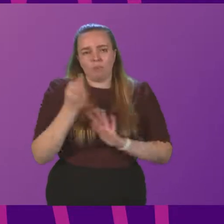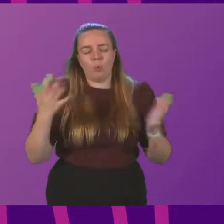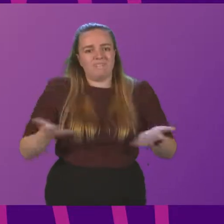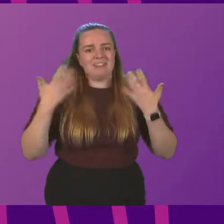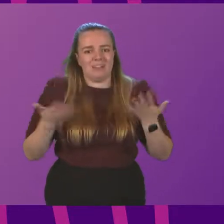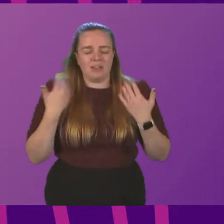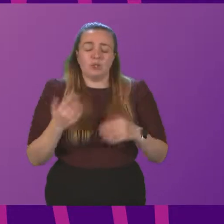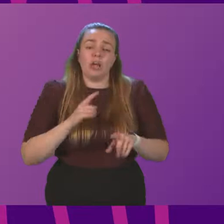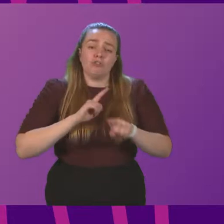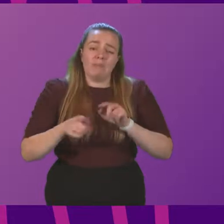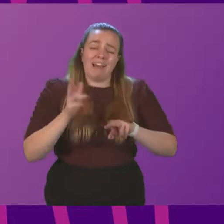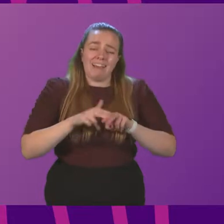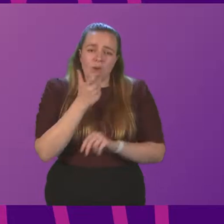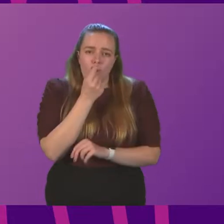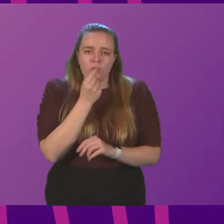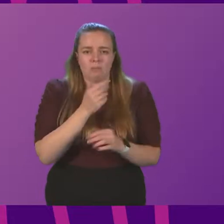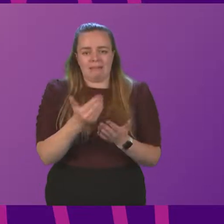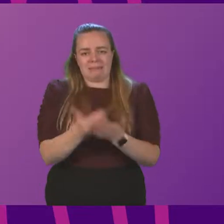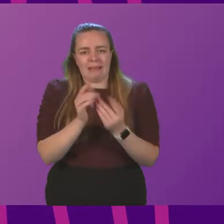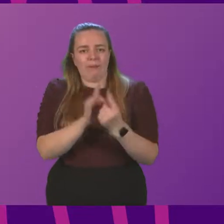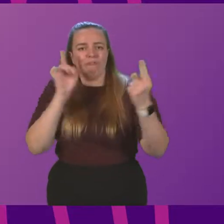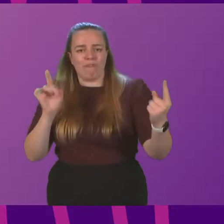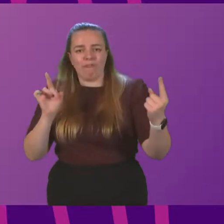Try, where possible, to keep a safe distance from people in other households.